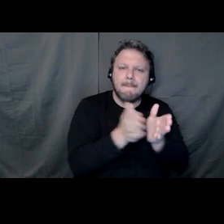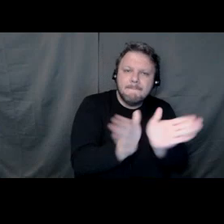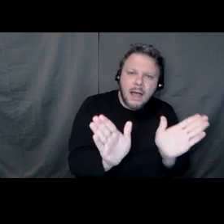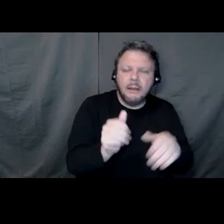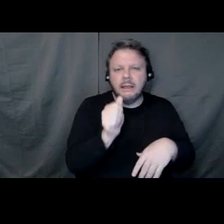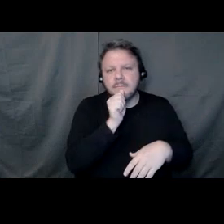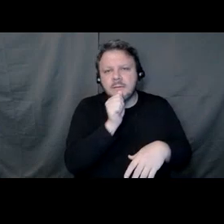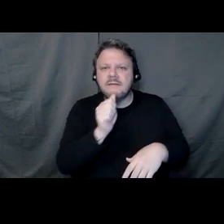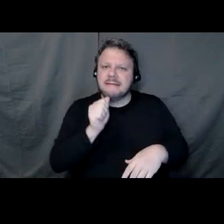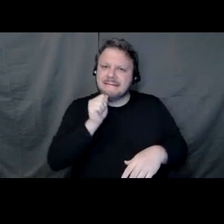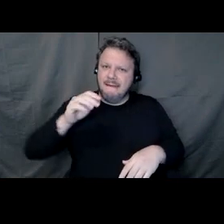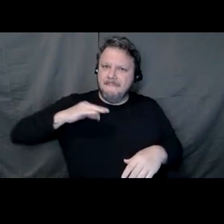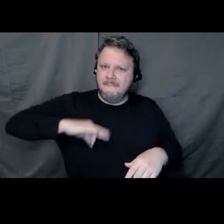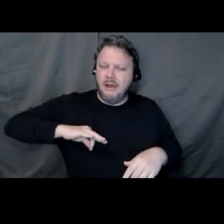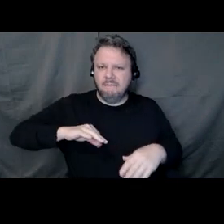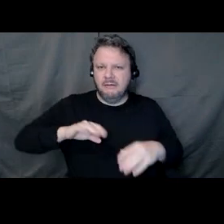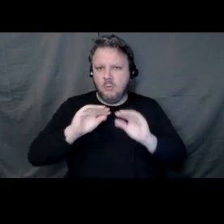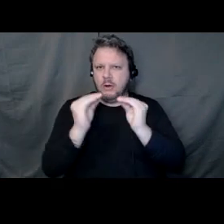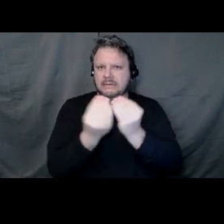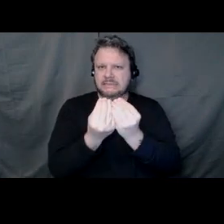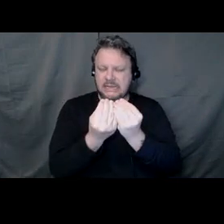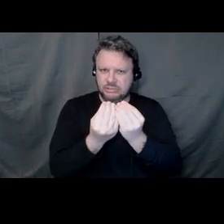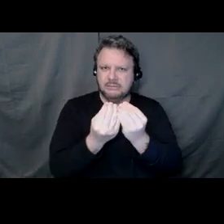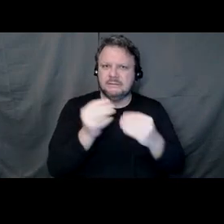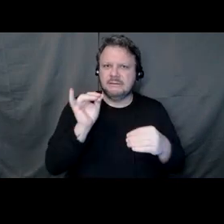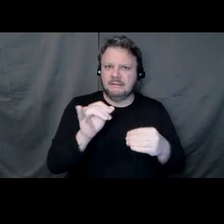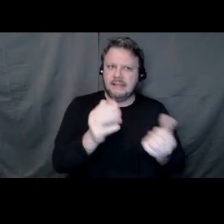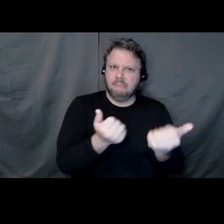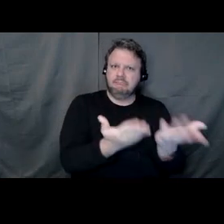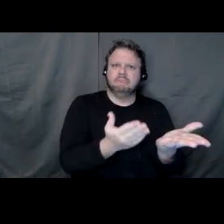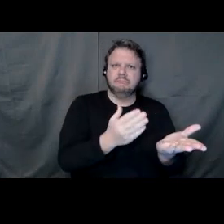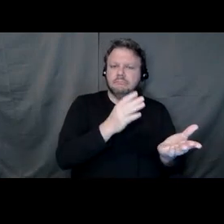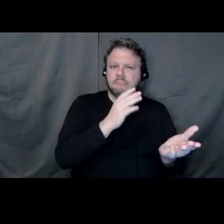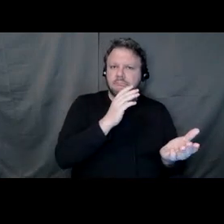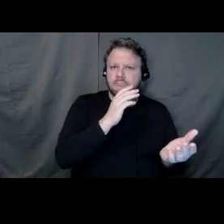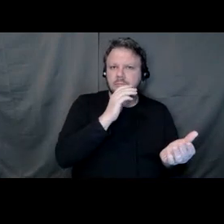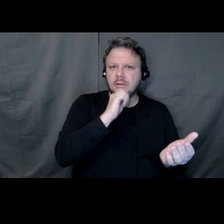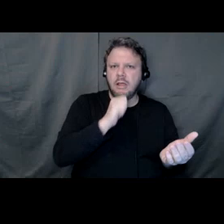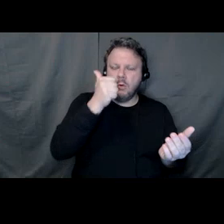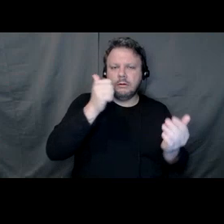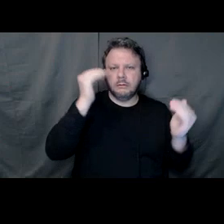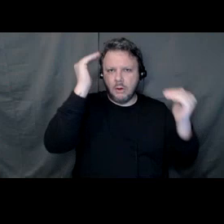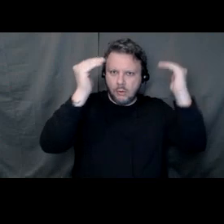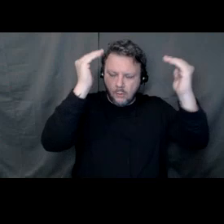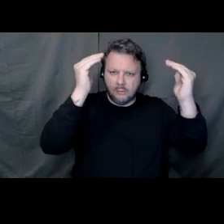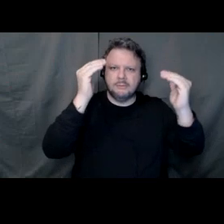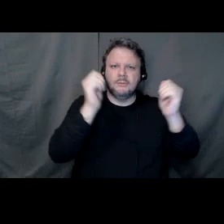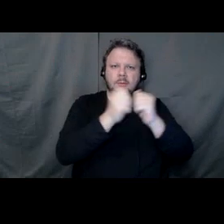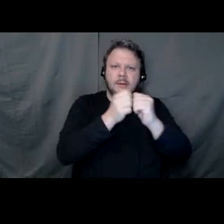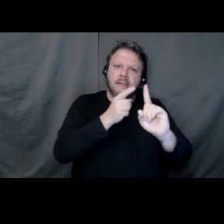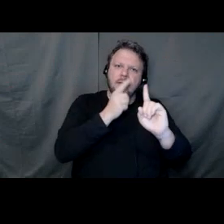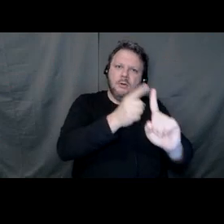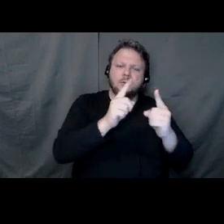private and nonprofit organizations. That serve older adults with the ultimately with the goal of reducing